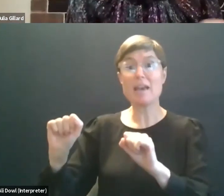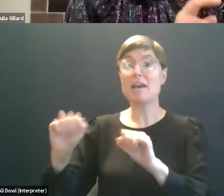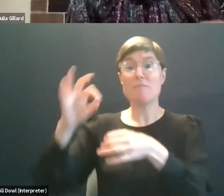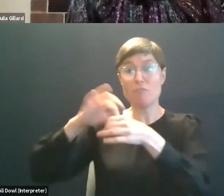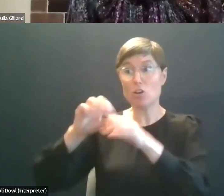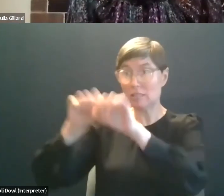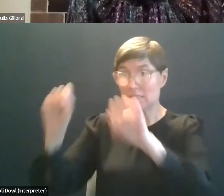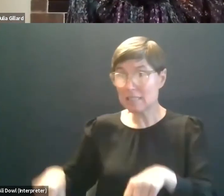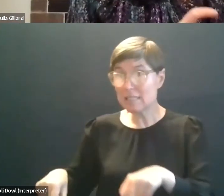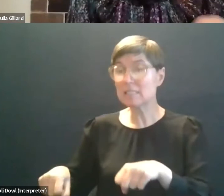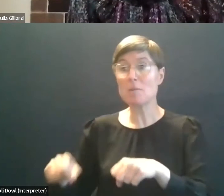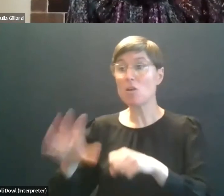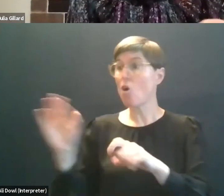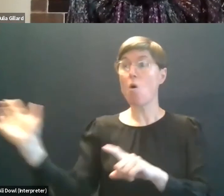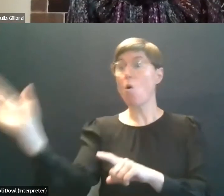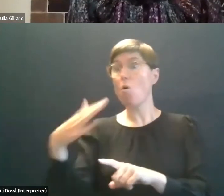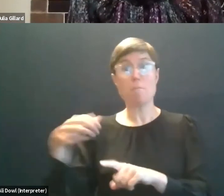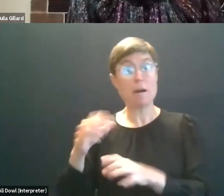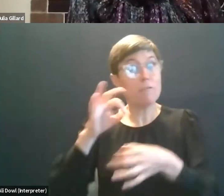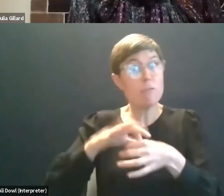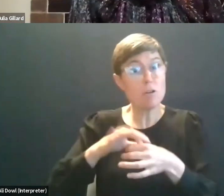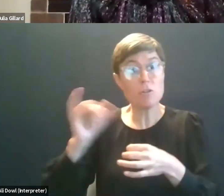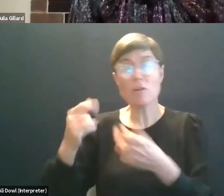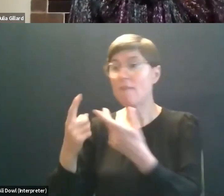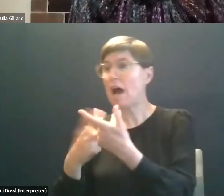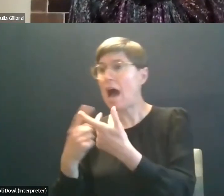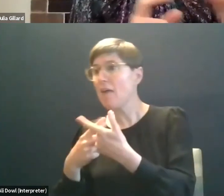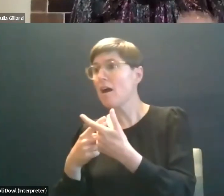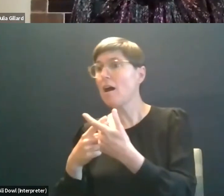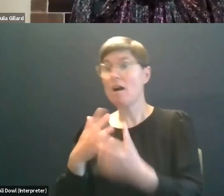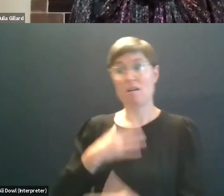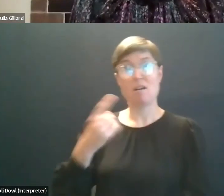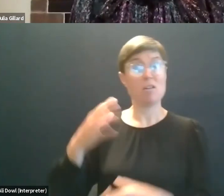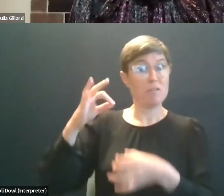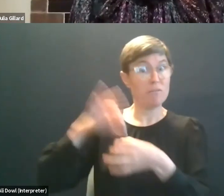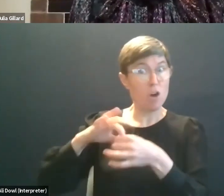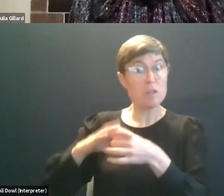like those mobilised by the National Rifle Association can have an outsized role in public